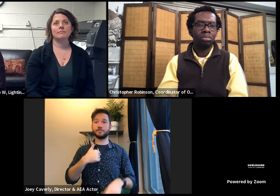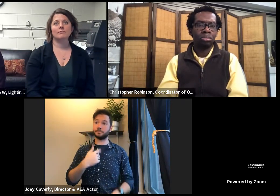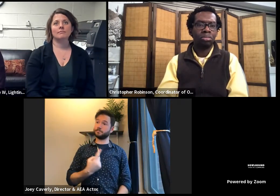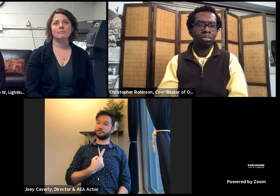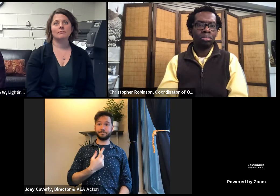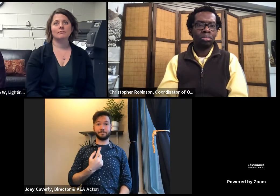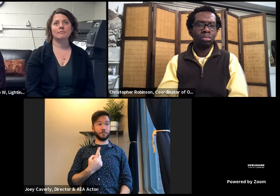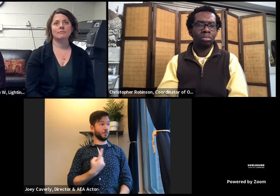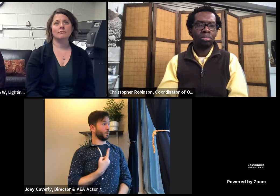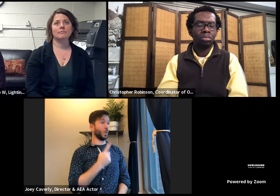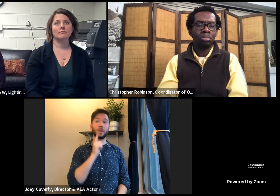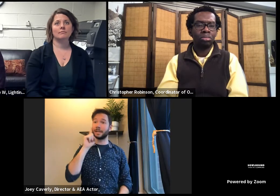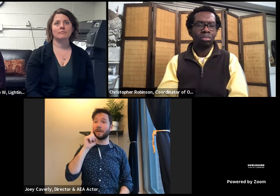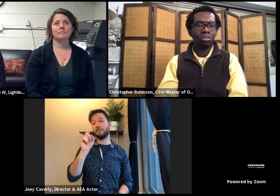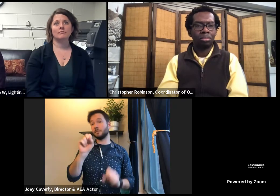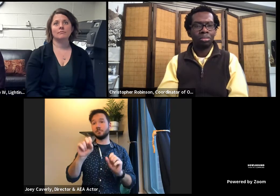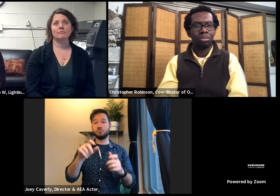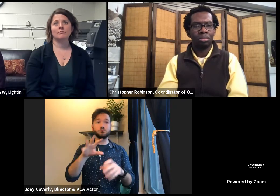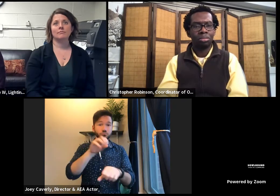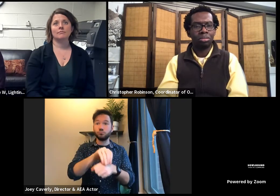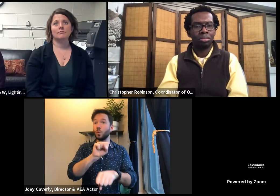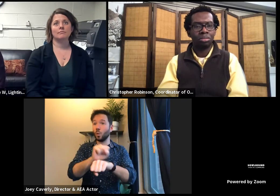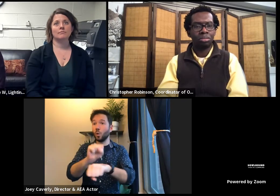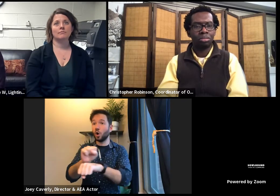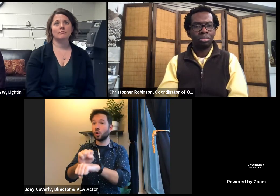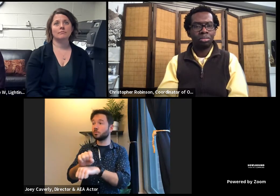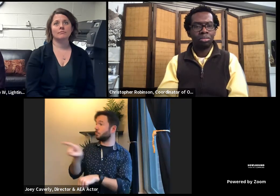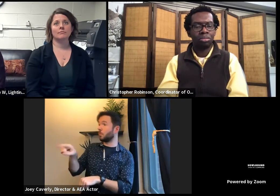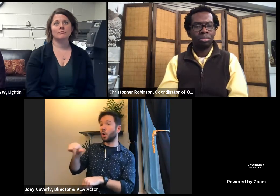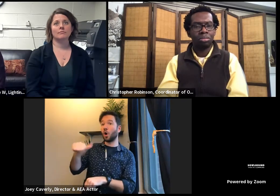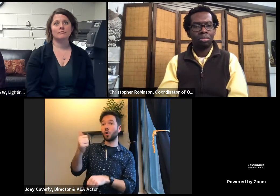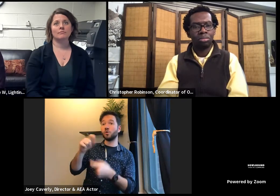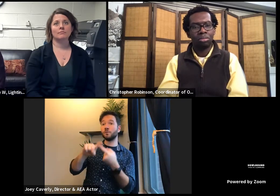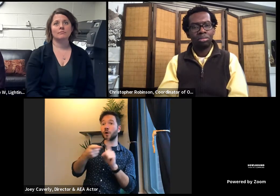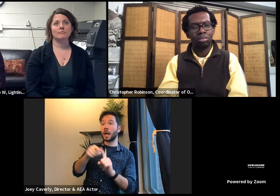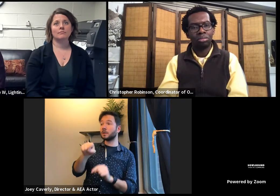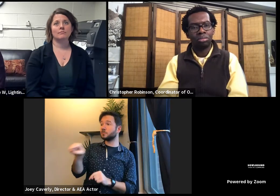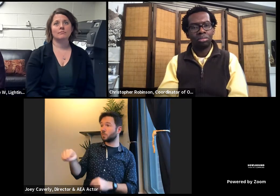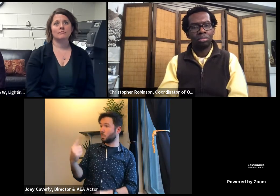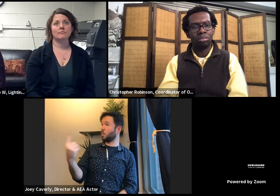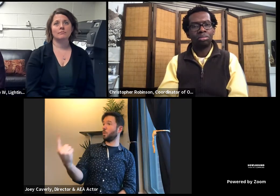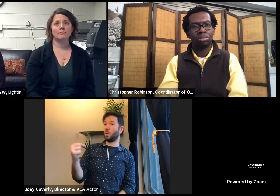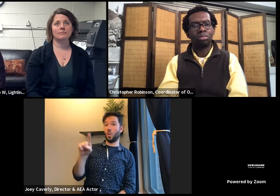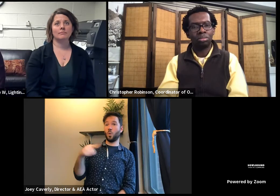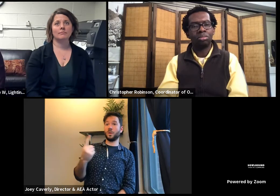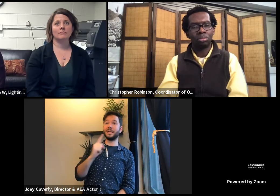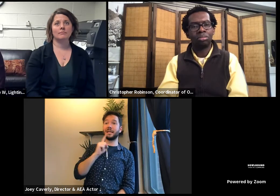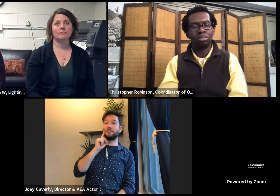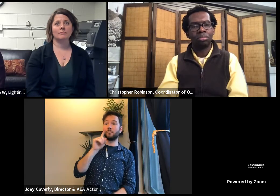One of my dreams, let's say if I'm the only deaf person working on a project,